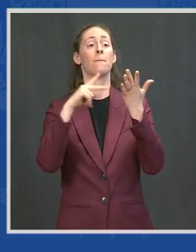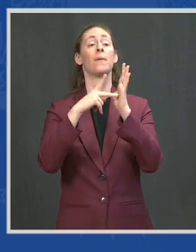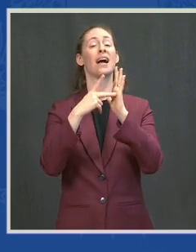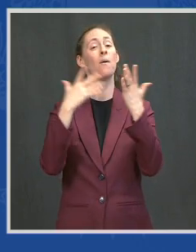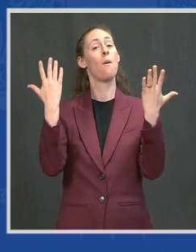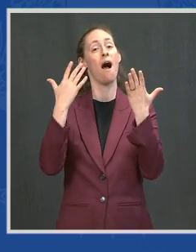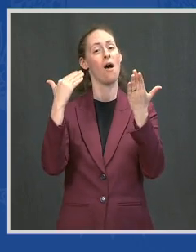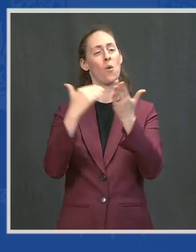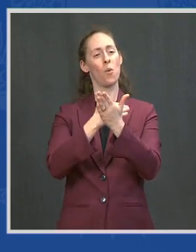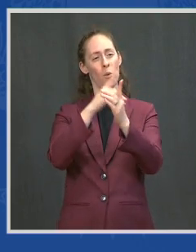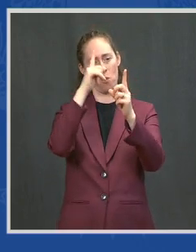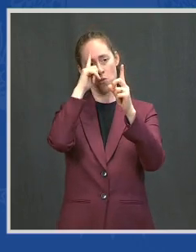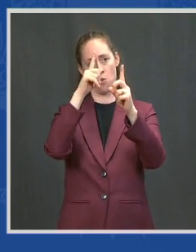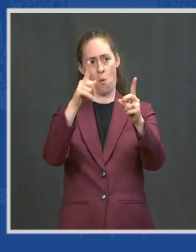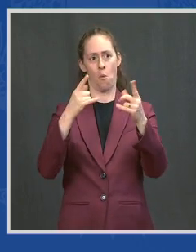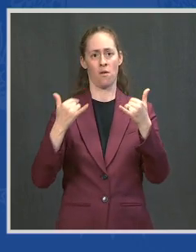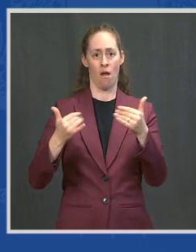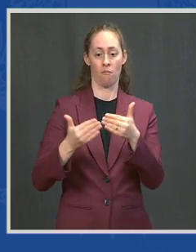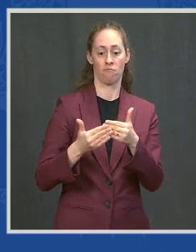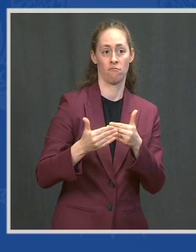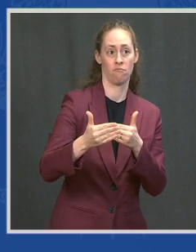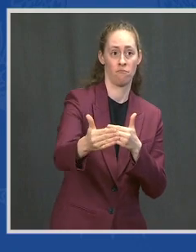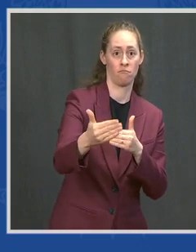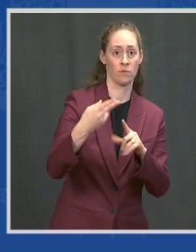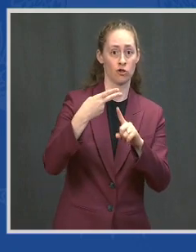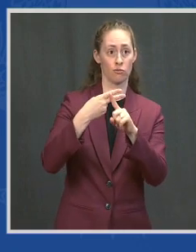families across the country are going to celebrate the 4th of July.